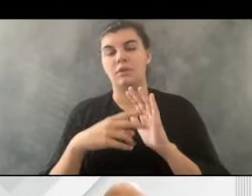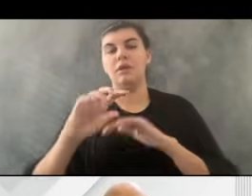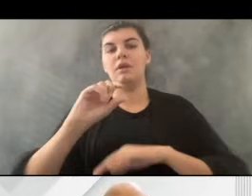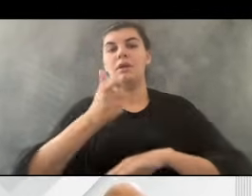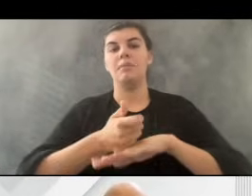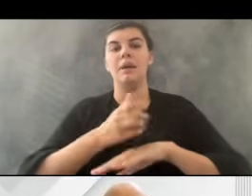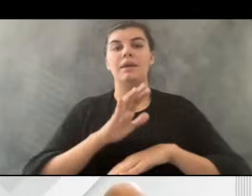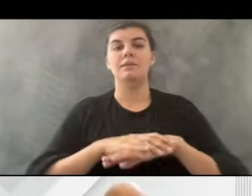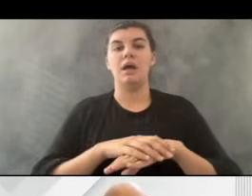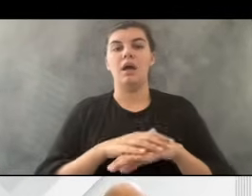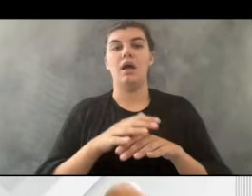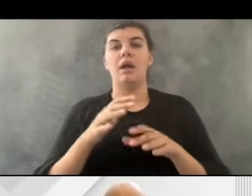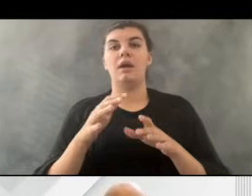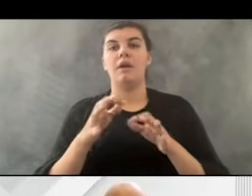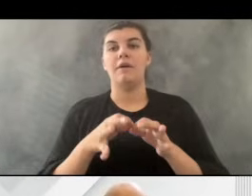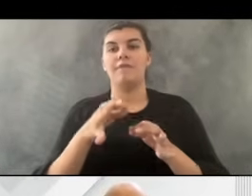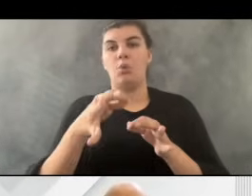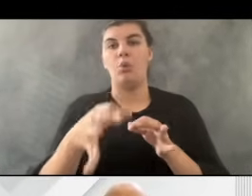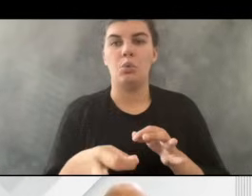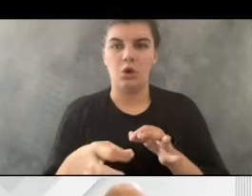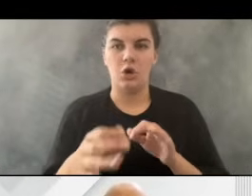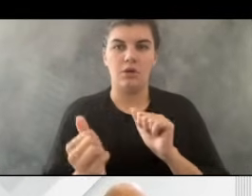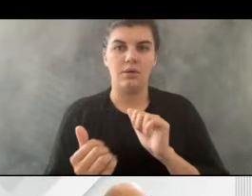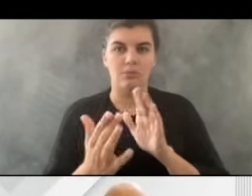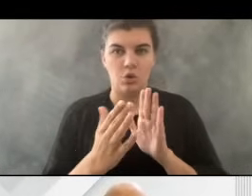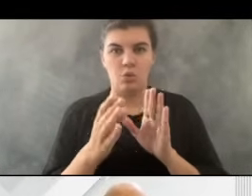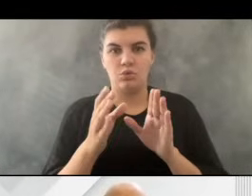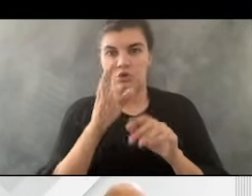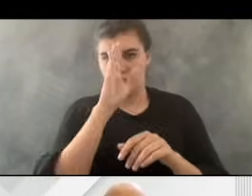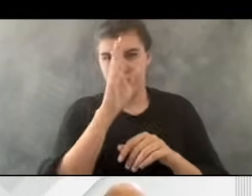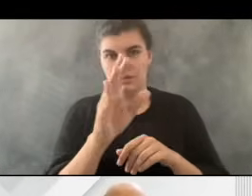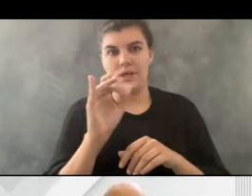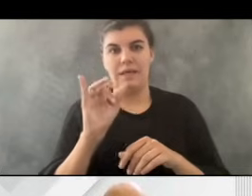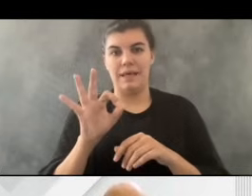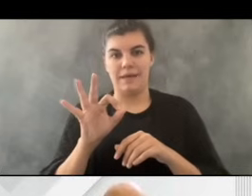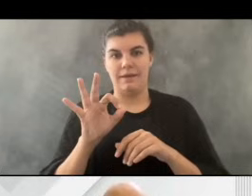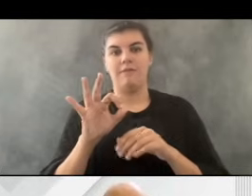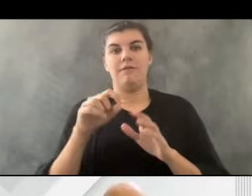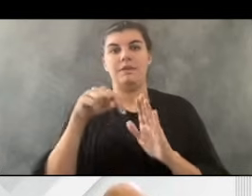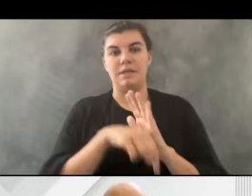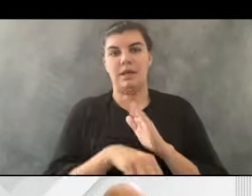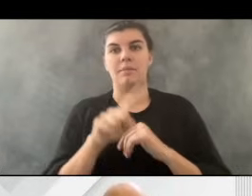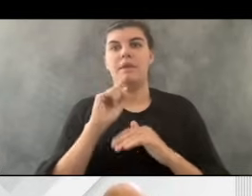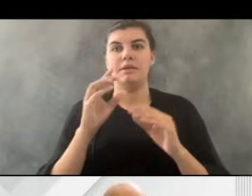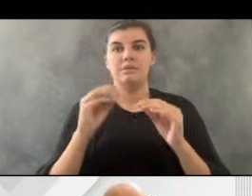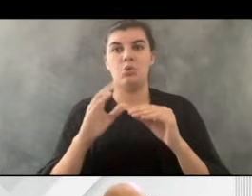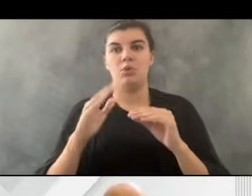approach if the depth of the alcove is greater than 24 inches, you need to